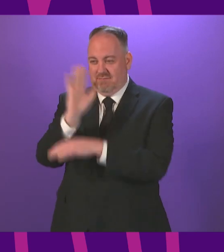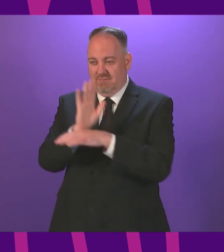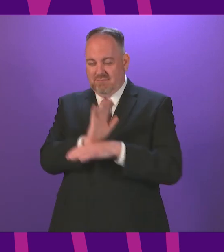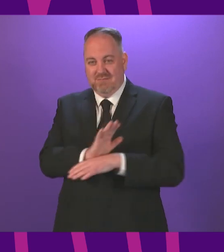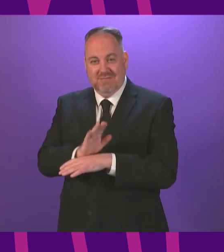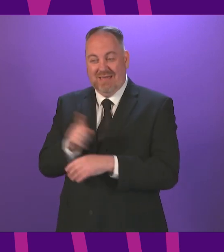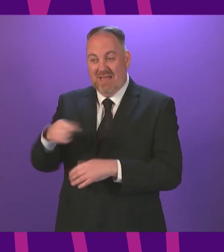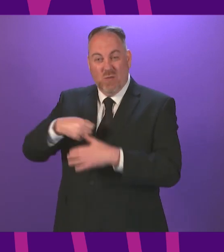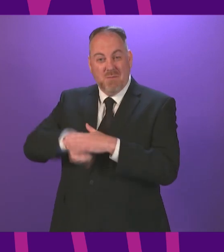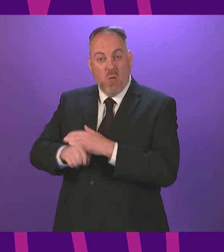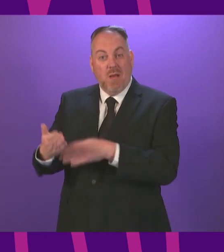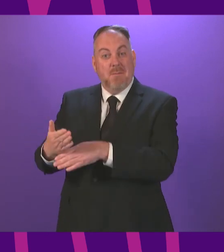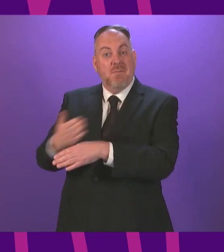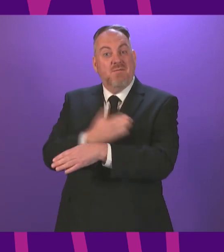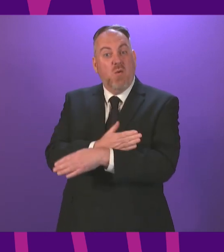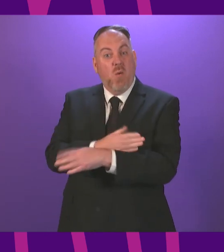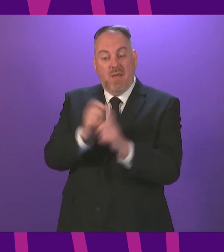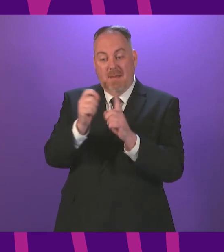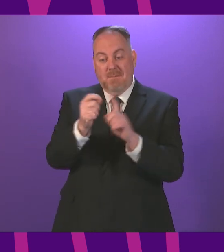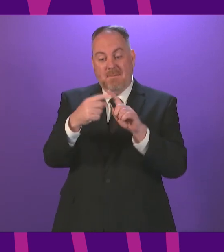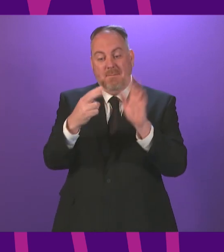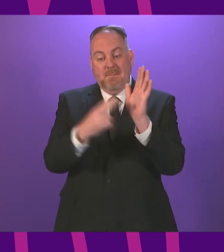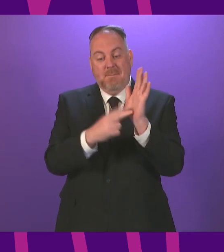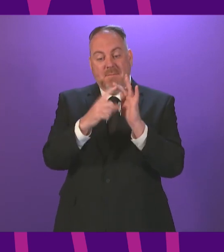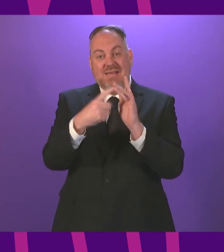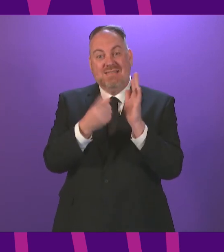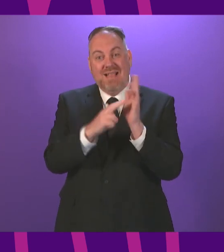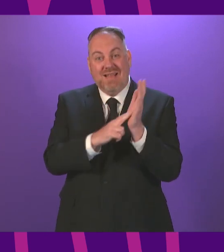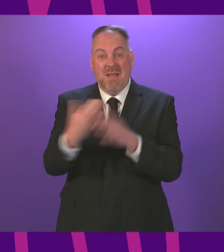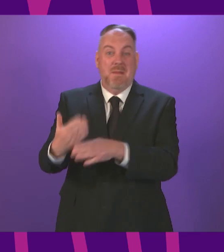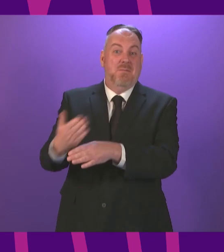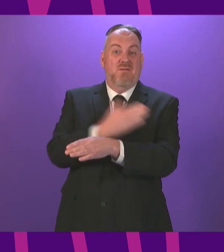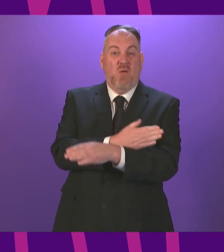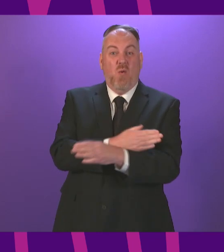the discovery of penicillin, the creation of the United Nations and the invention of the television